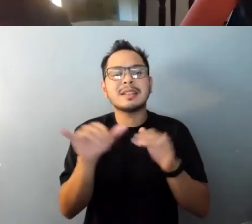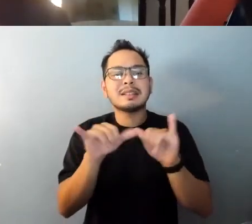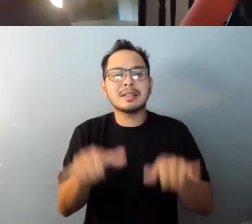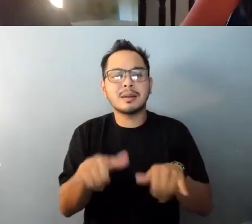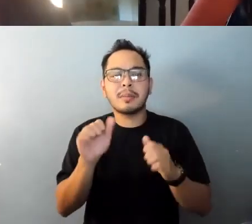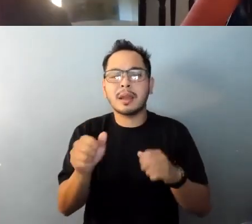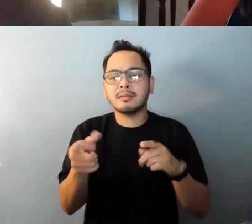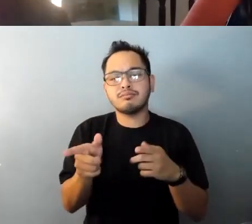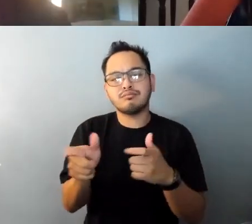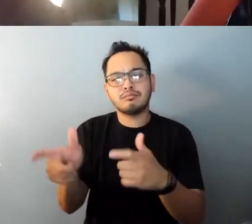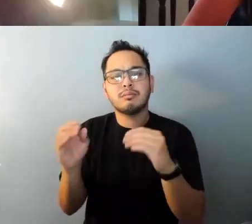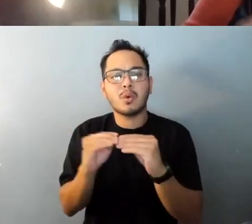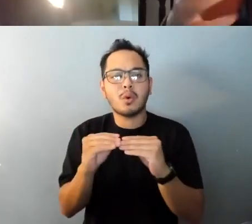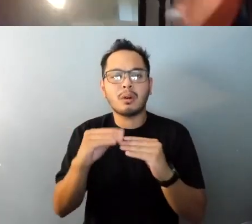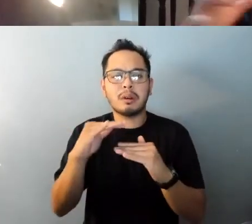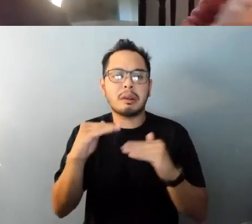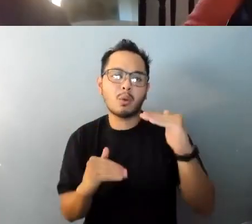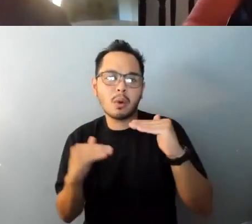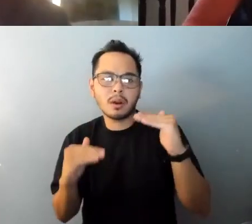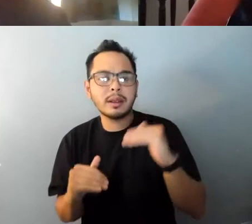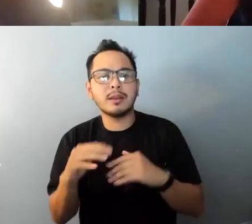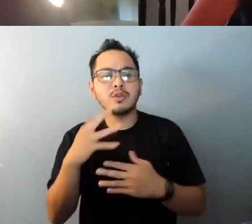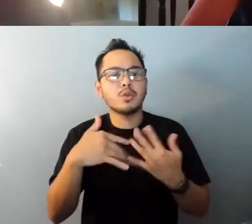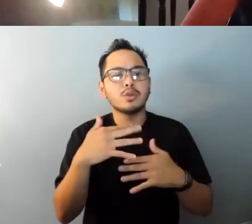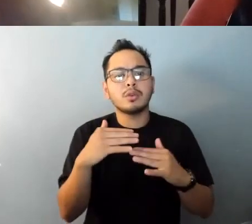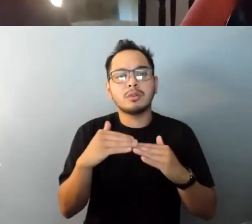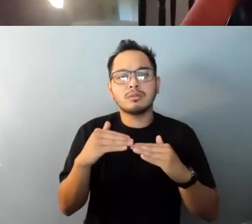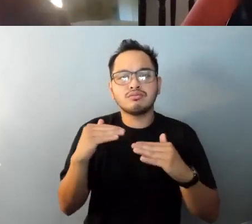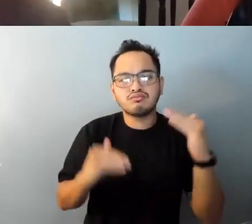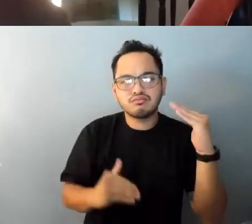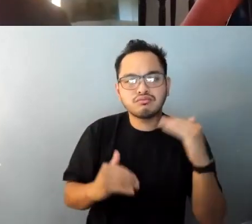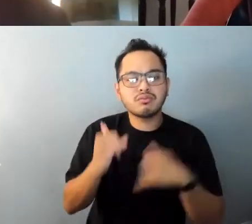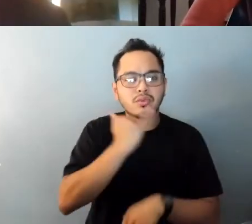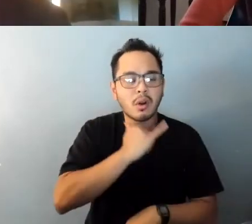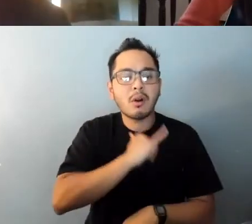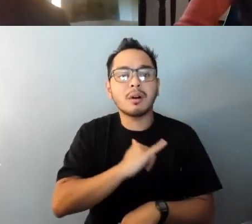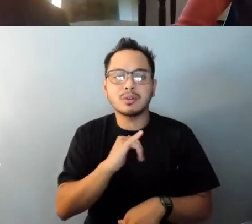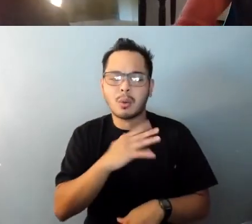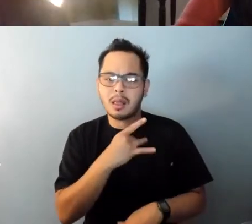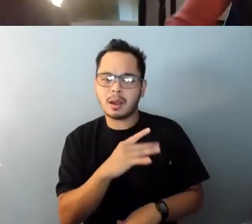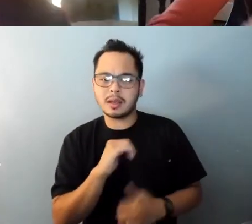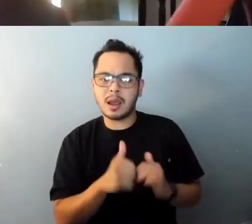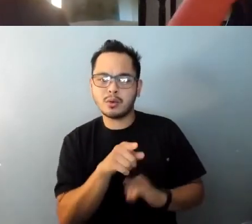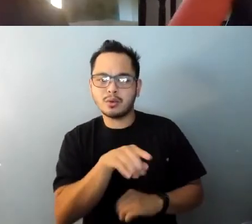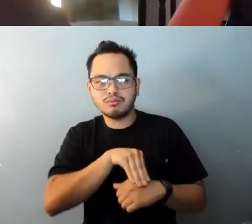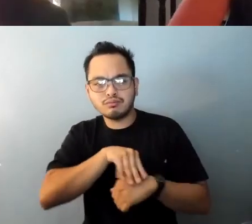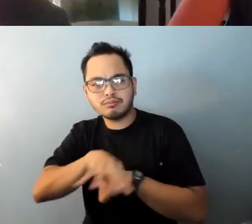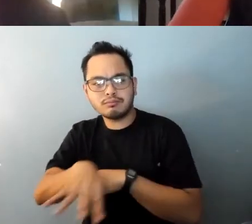labour conditions and social instability and etc. So I really like the way you wrote it in.